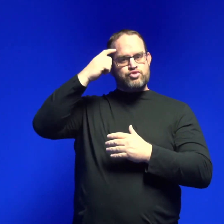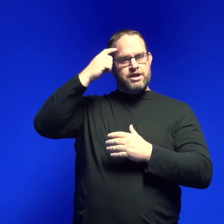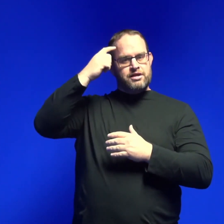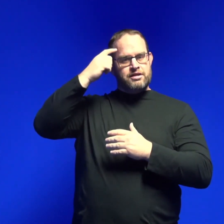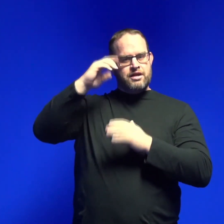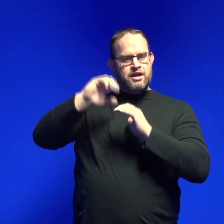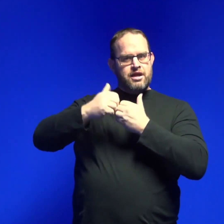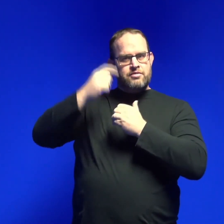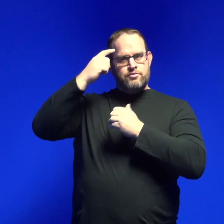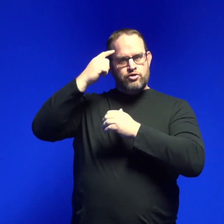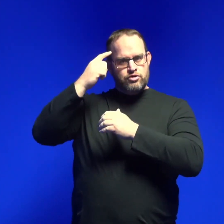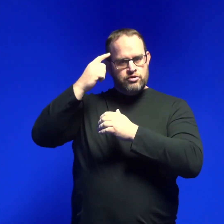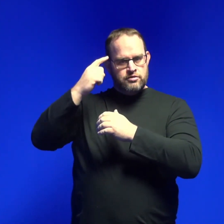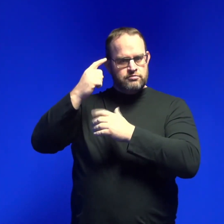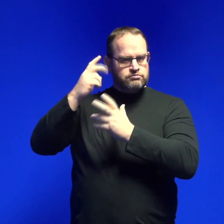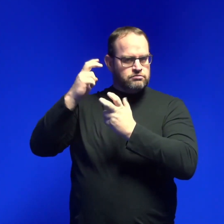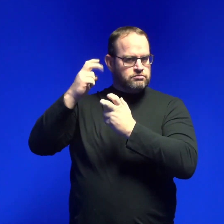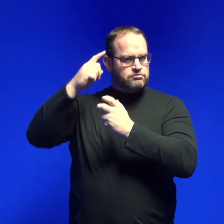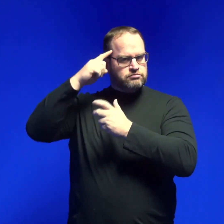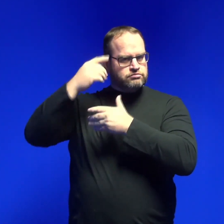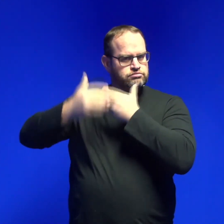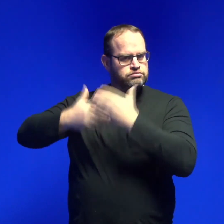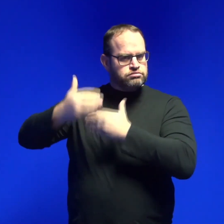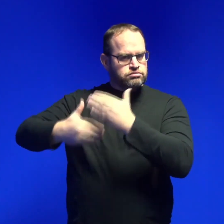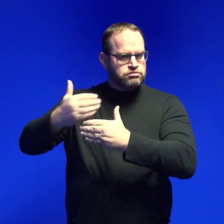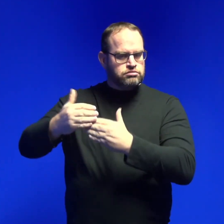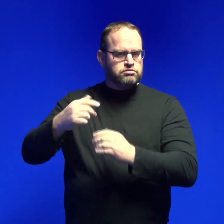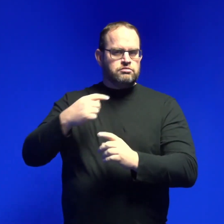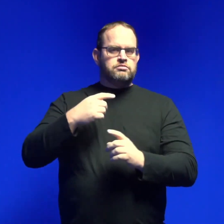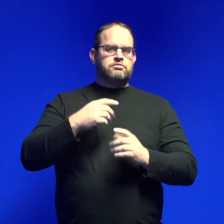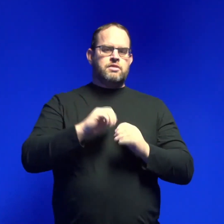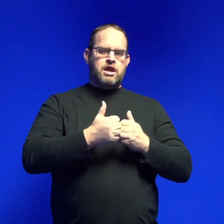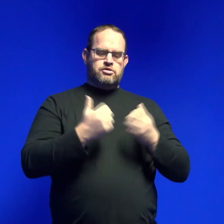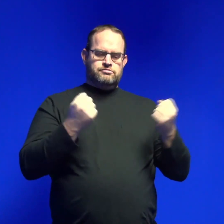We hope you will have a better understanding of how the brain processes information